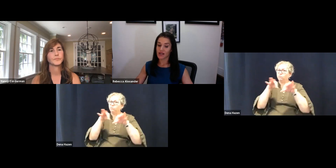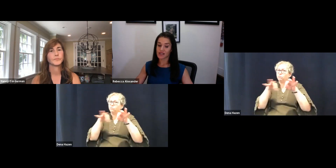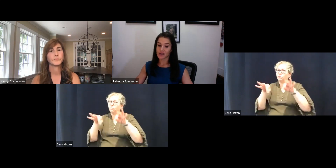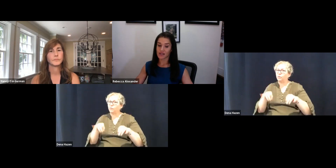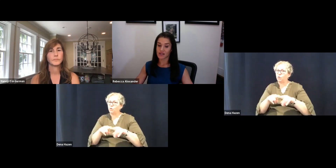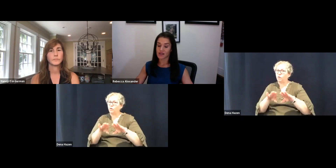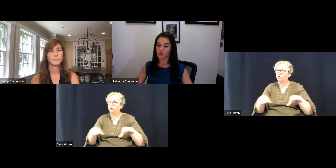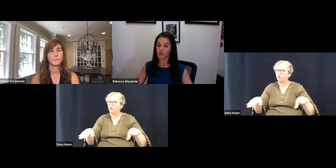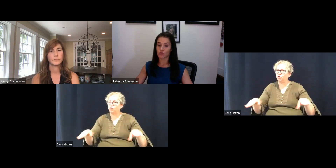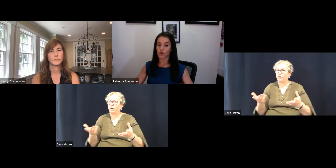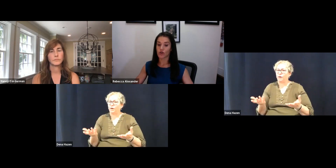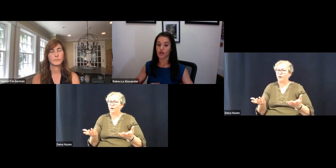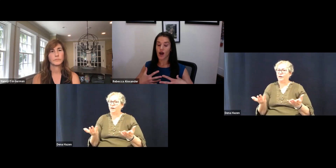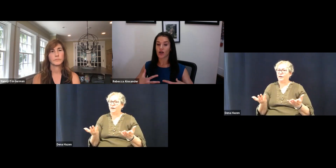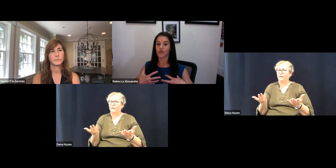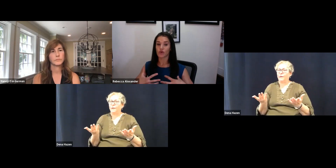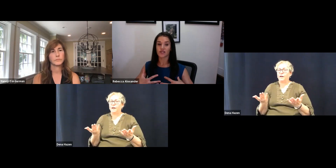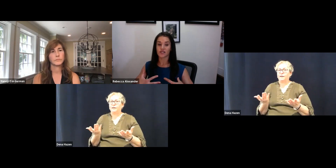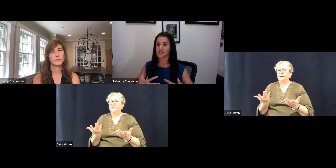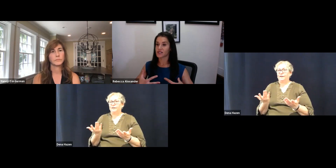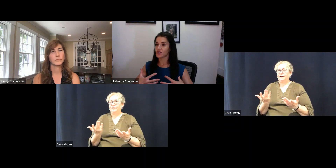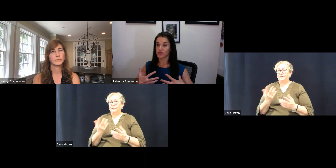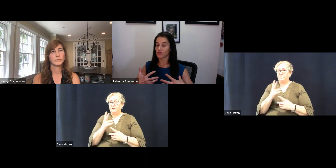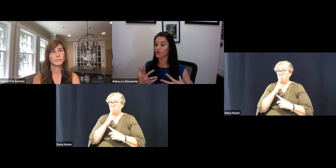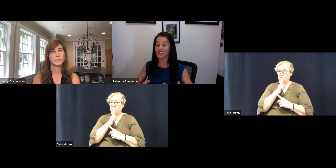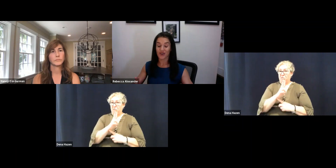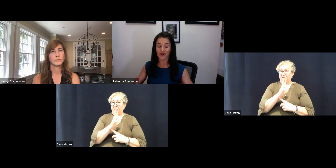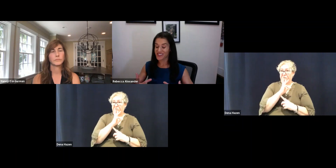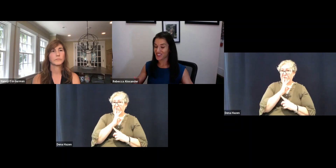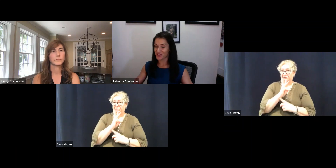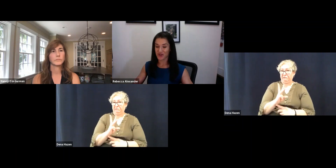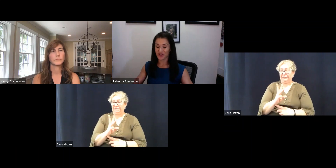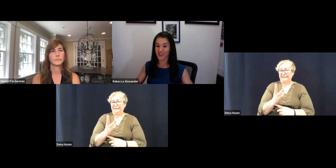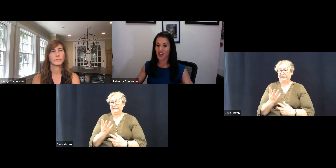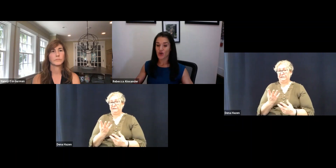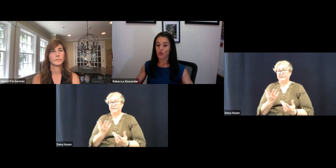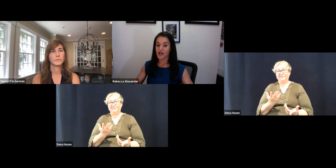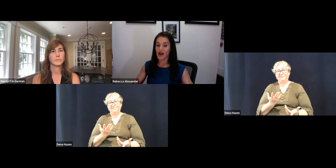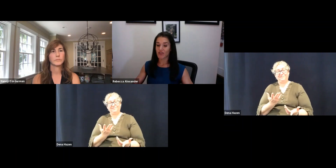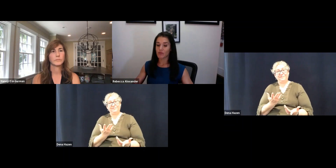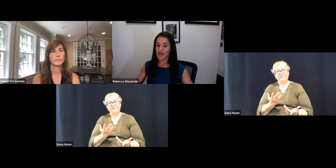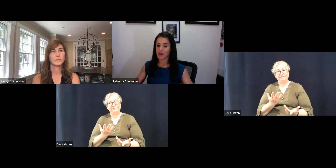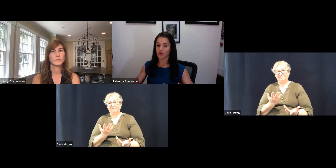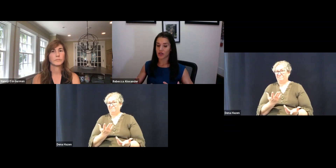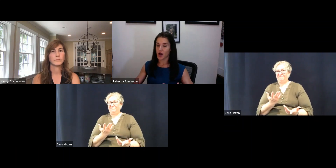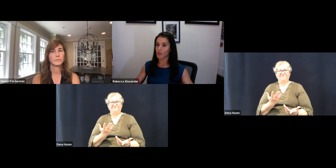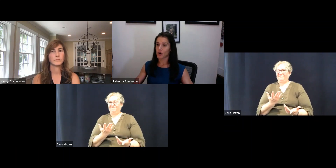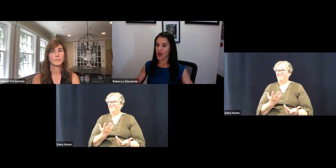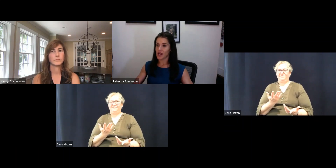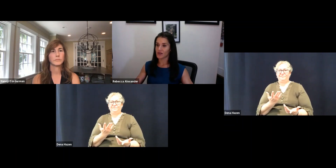It could not-- a 3, 6, 3-year-old, 6-year-old would never be able to comprehend